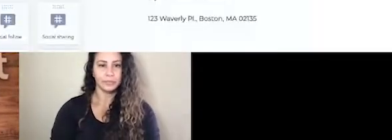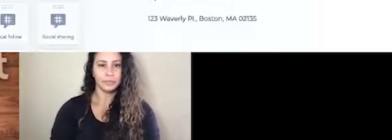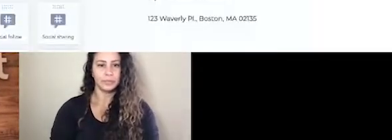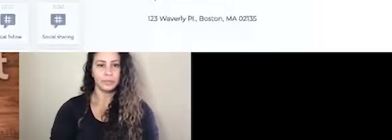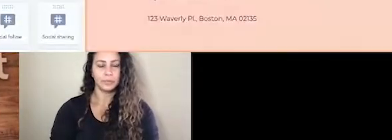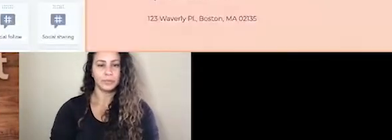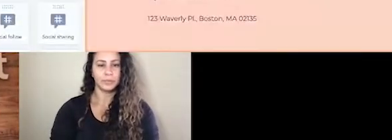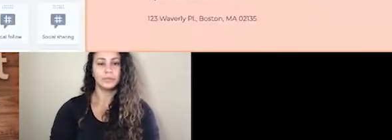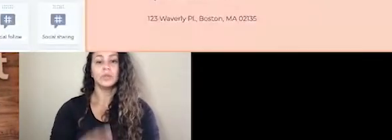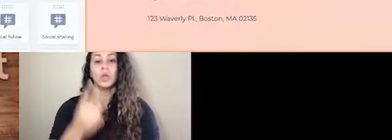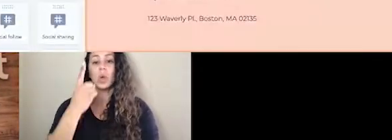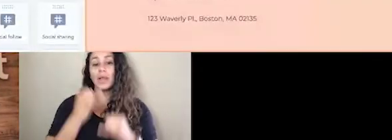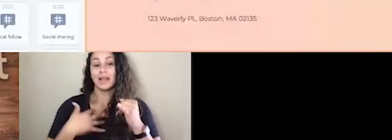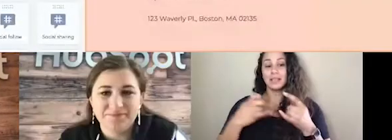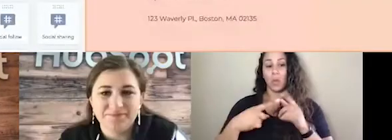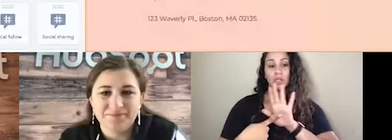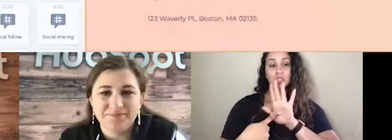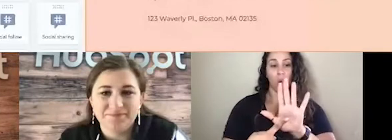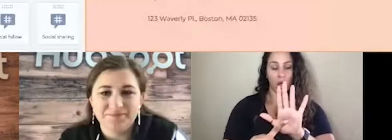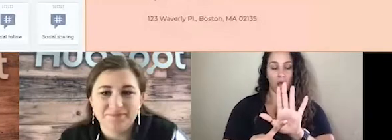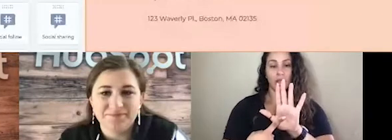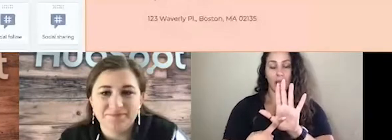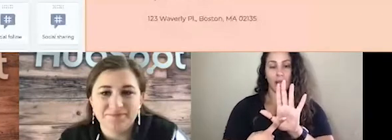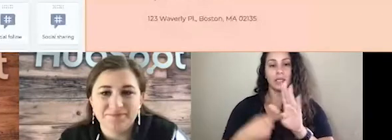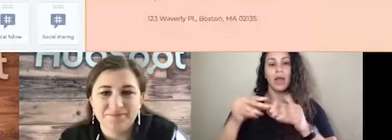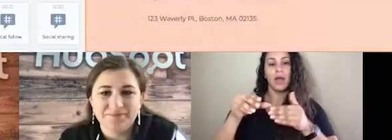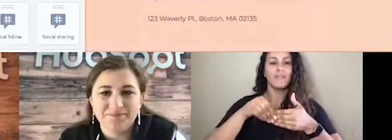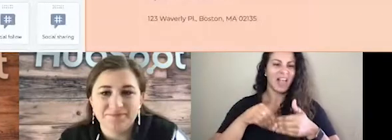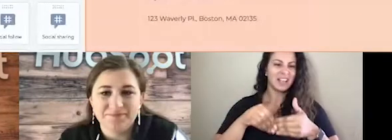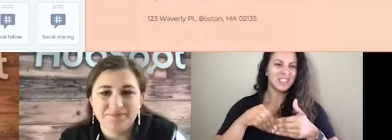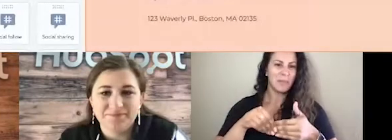FLEXIBILITY WAS OUR GLOBAL PARTIALS.